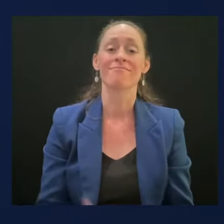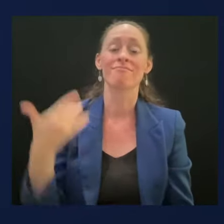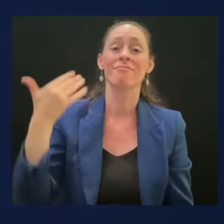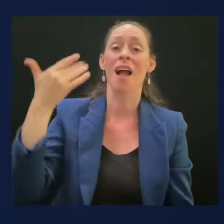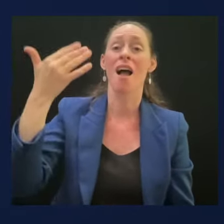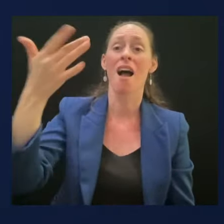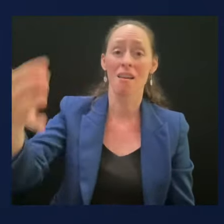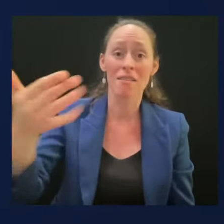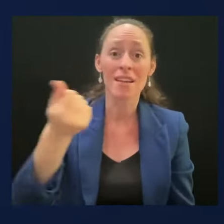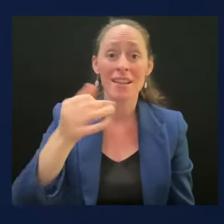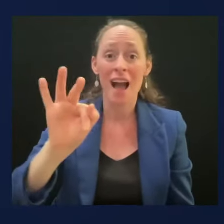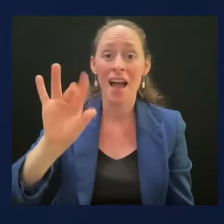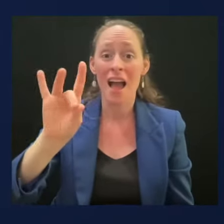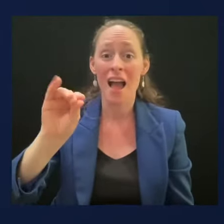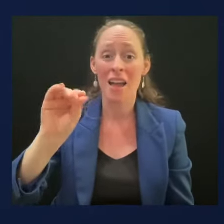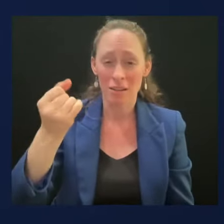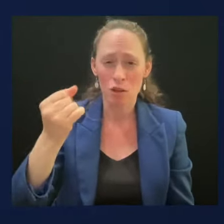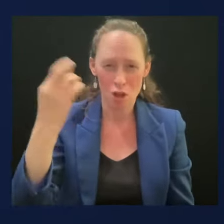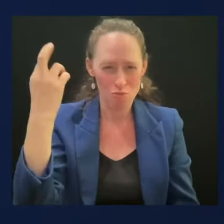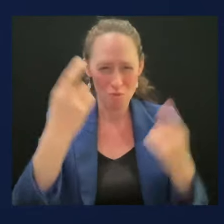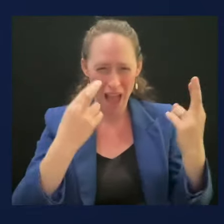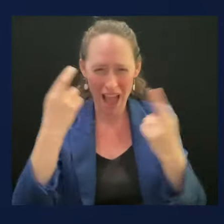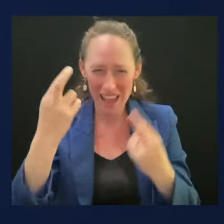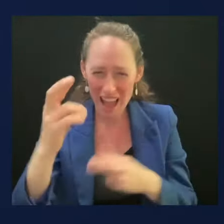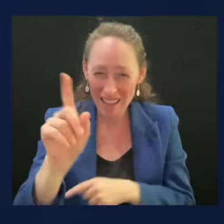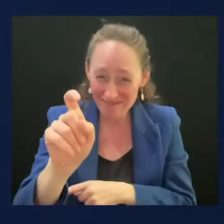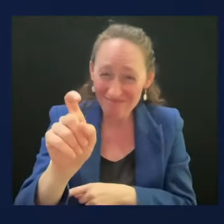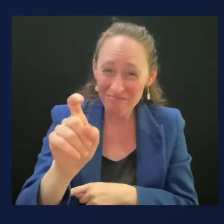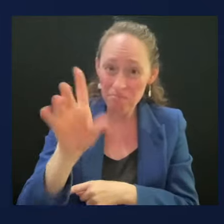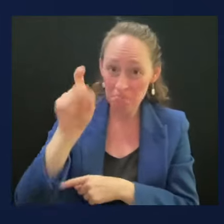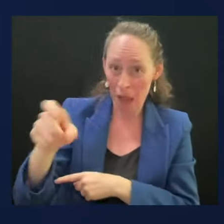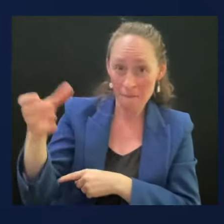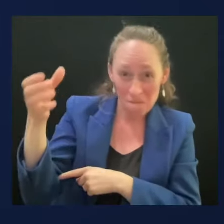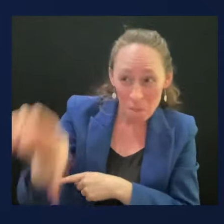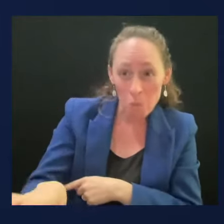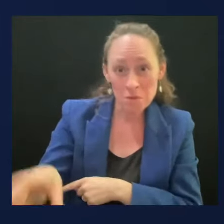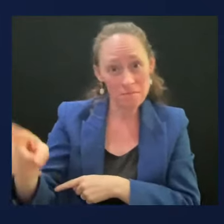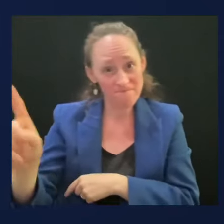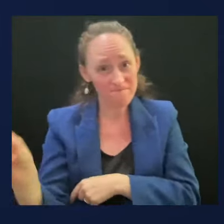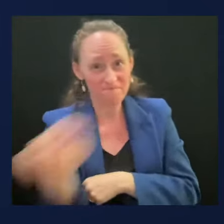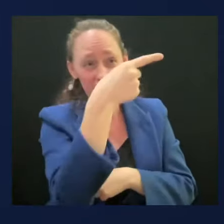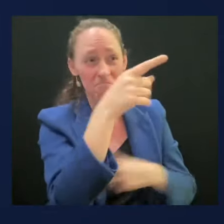will strengthen our freedoms and our armed forces. And it did.